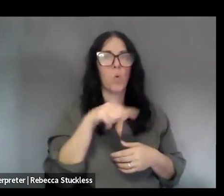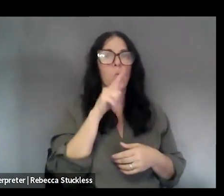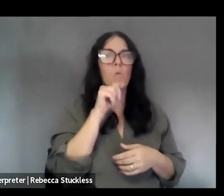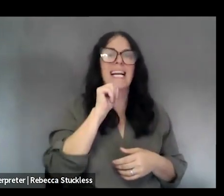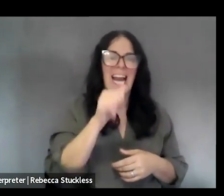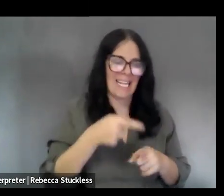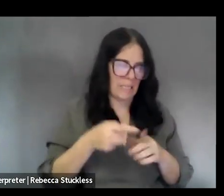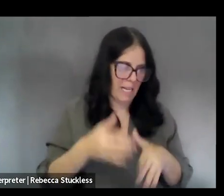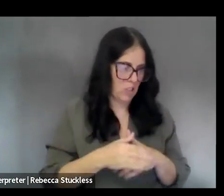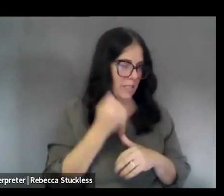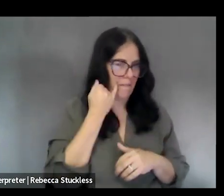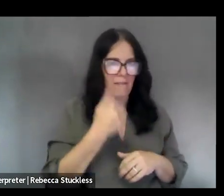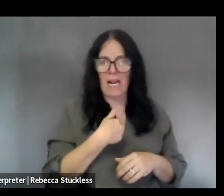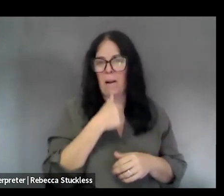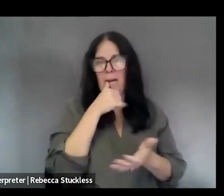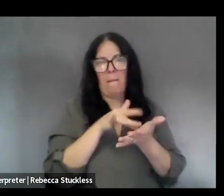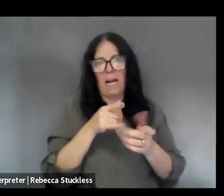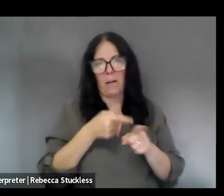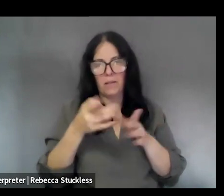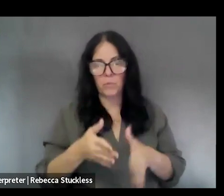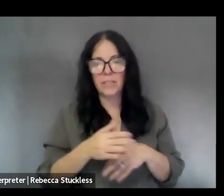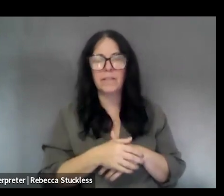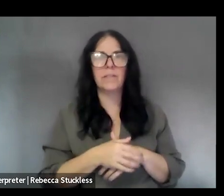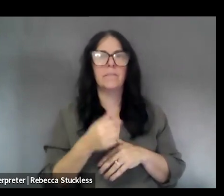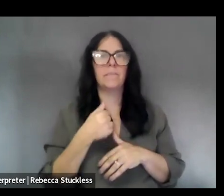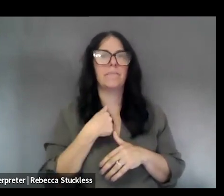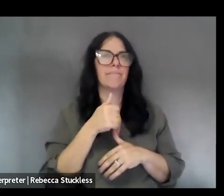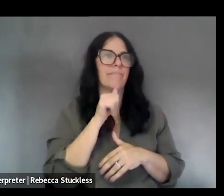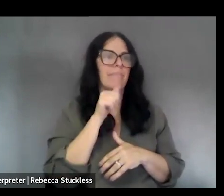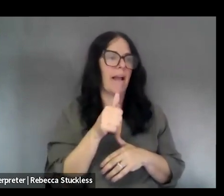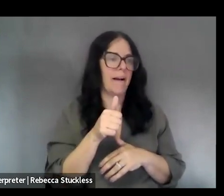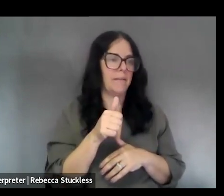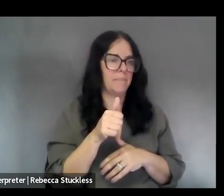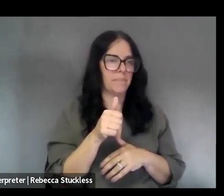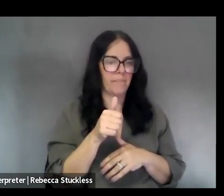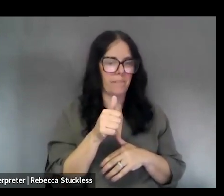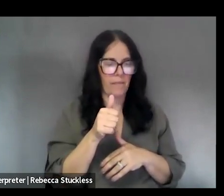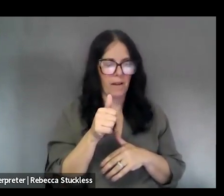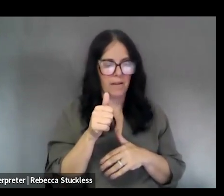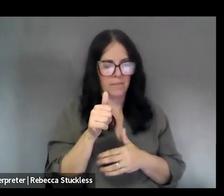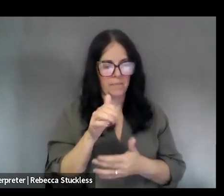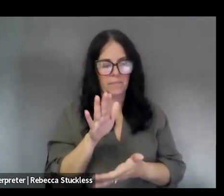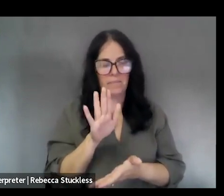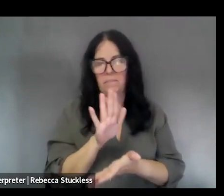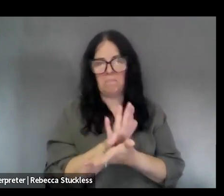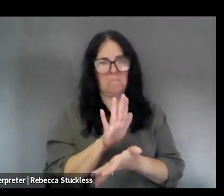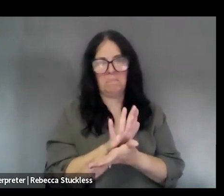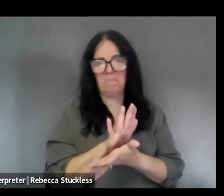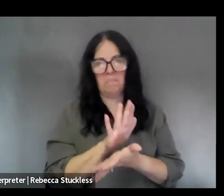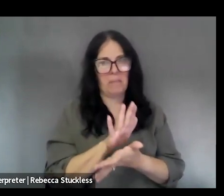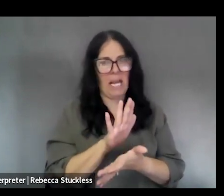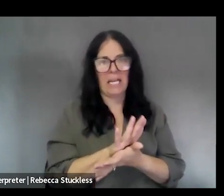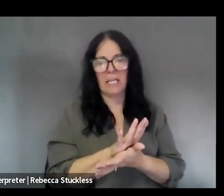aren't a medical professional, if you aren't, you know, an academic. Some of it is dense, but a lot